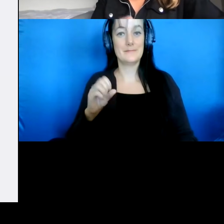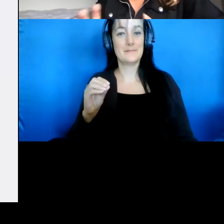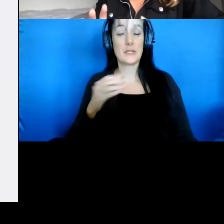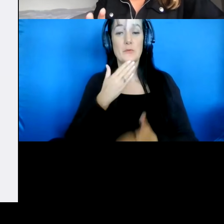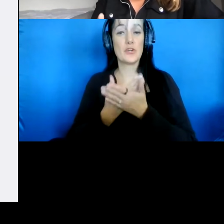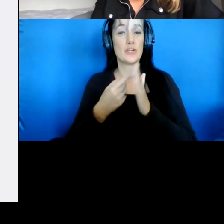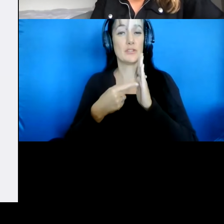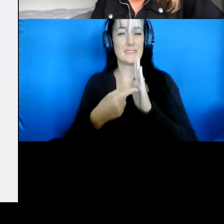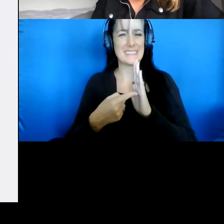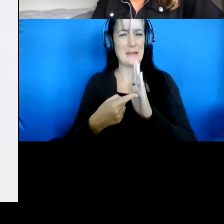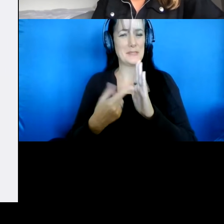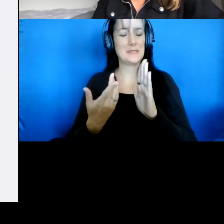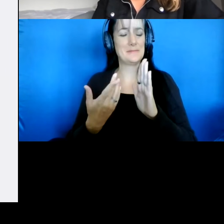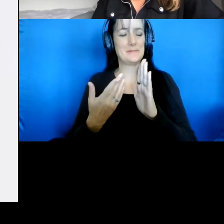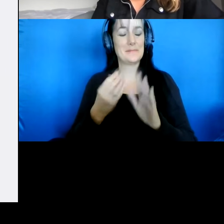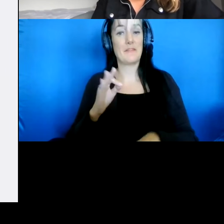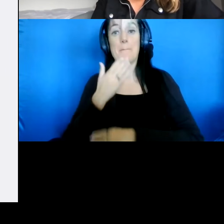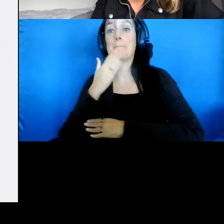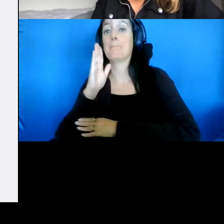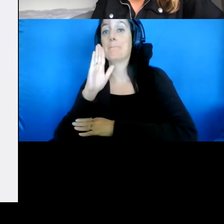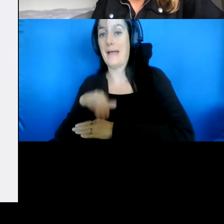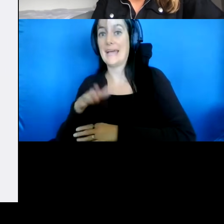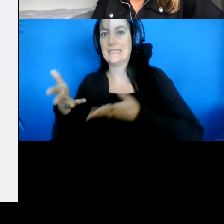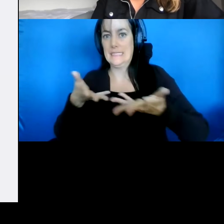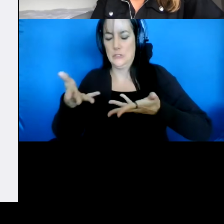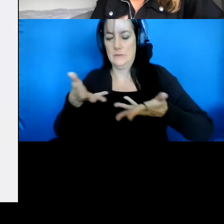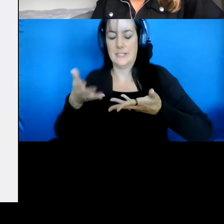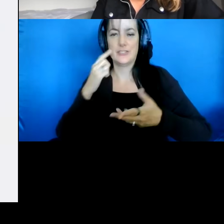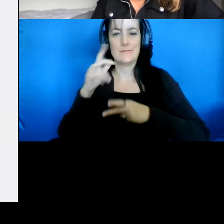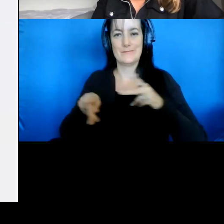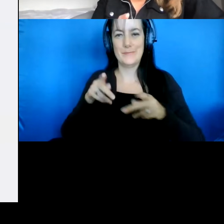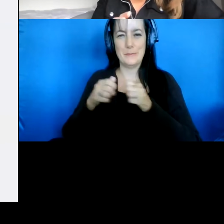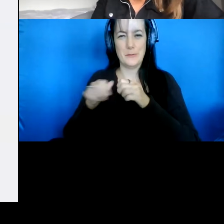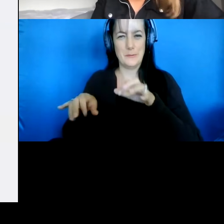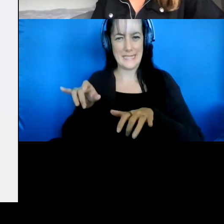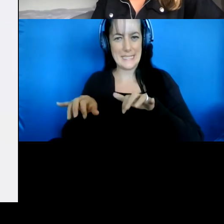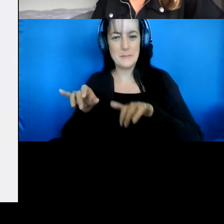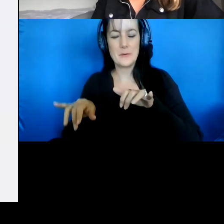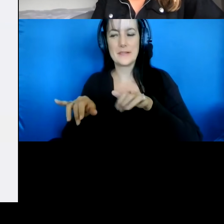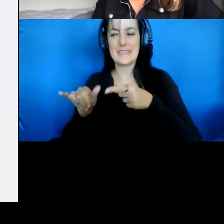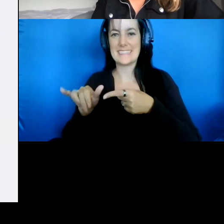bad interactions for people who use a keyboard. But actually, it is also the poster child